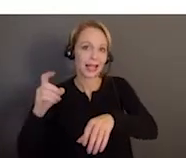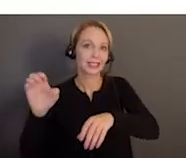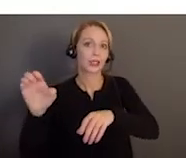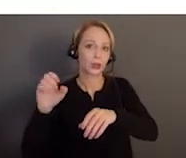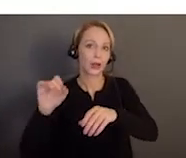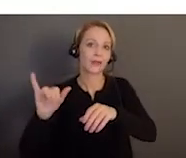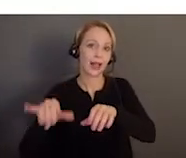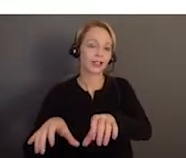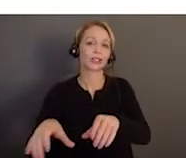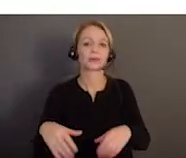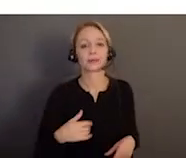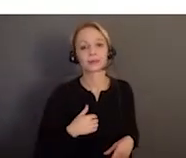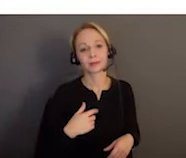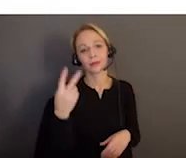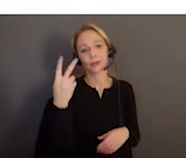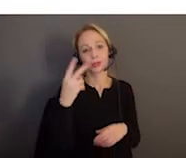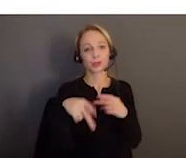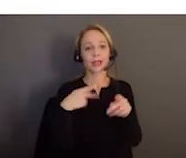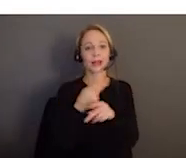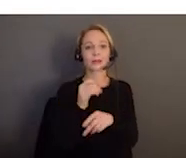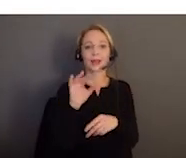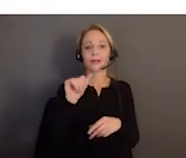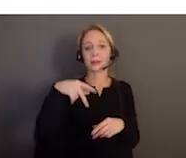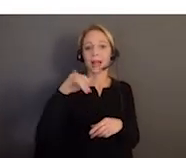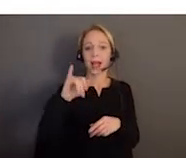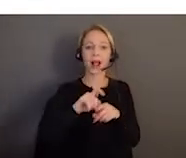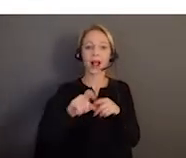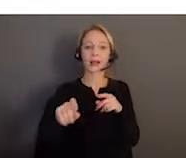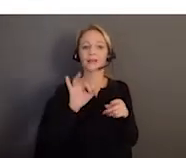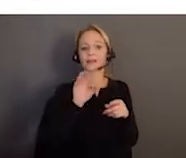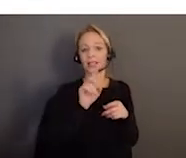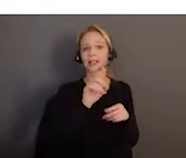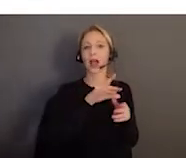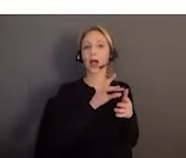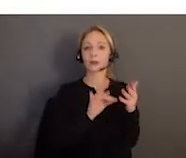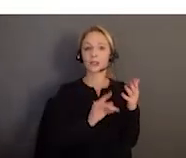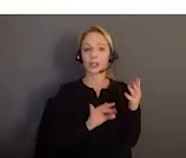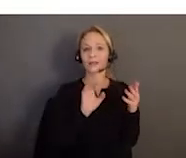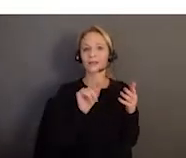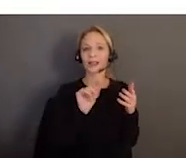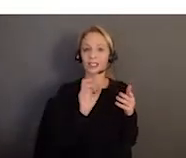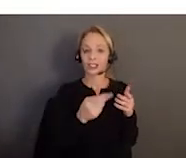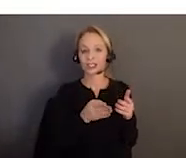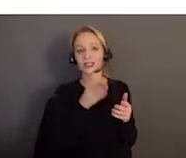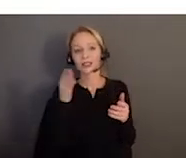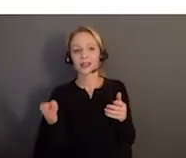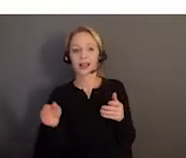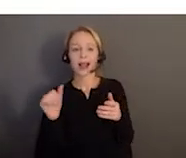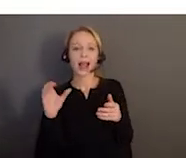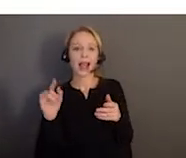THERE ARE TWO TYPES OF API CALLS. FIELD OPTION FETCHES AND ACTION EXECUTION REQUESTS.